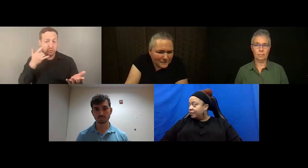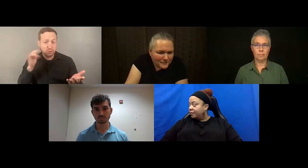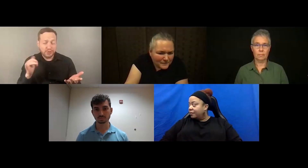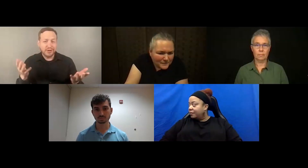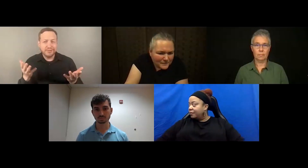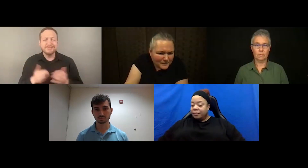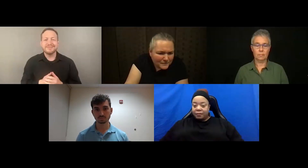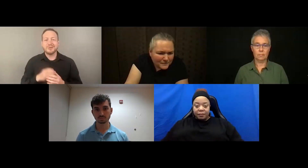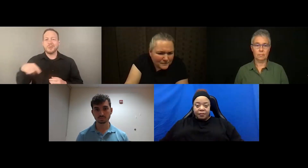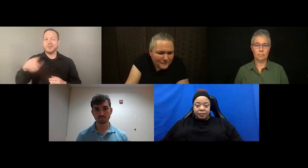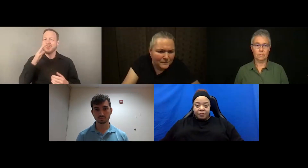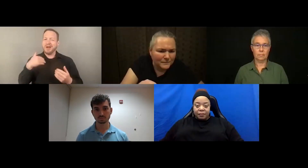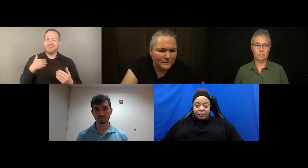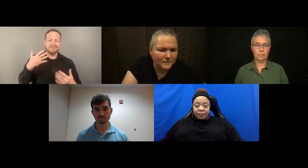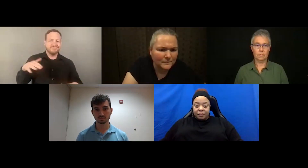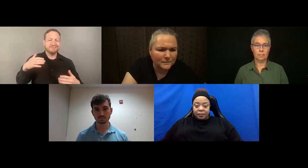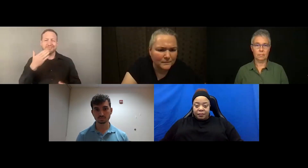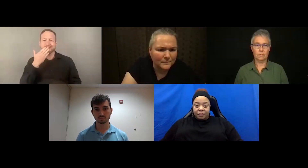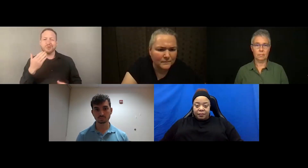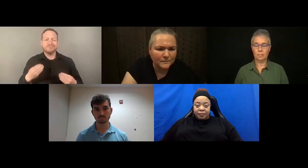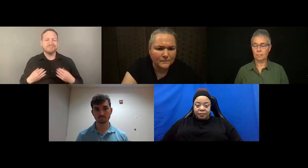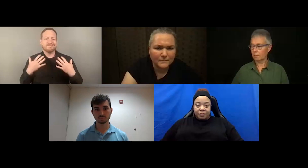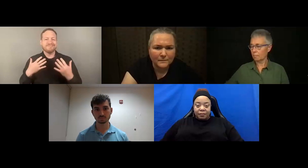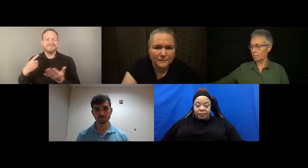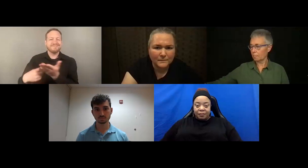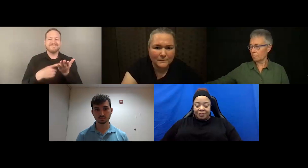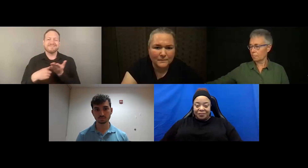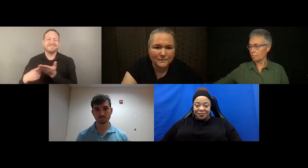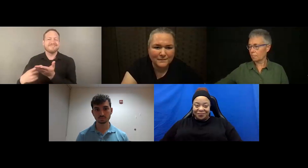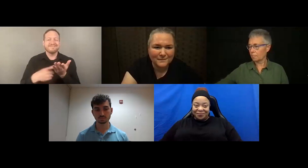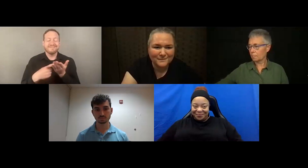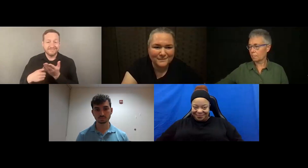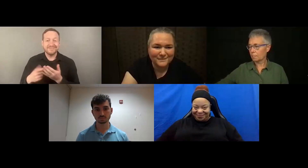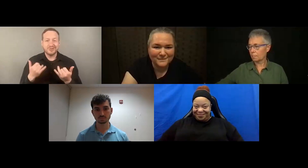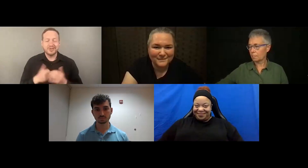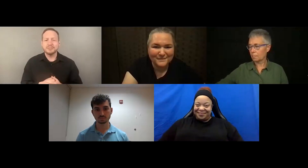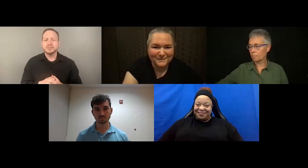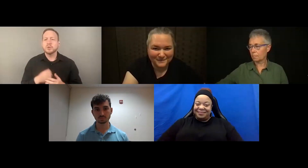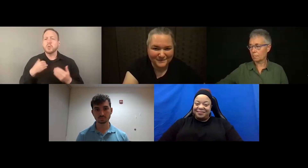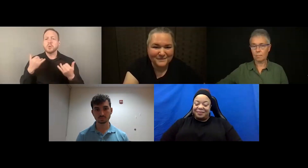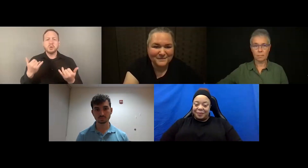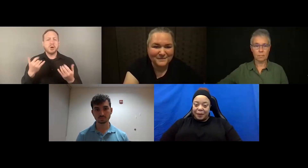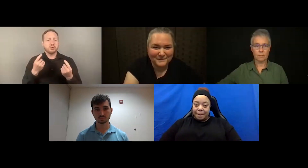And what the future holds. So we hope that this will be a rousing conversation and I would like to